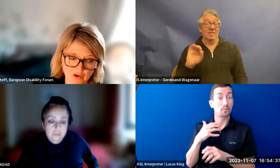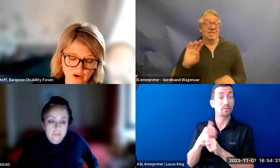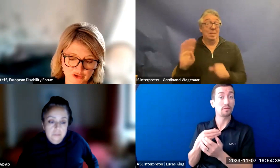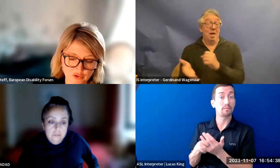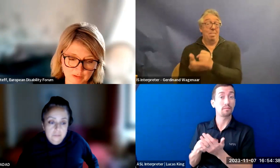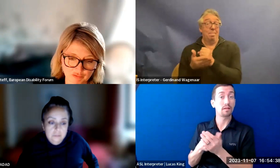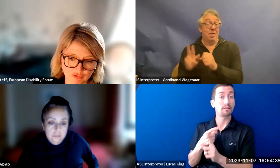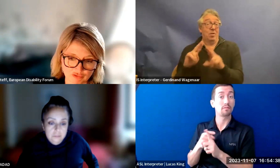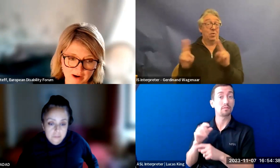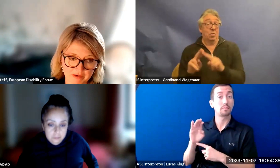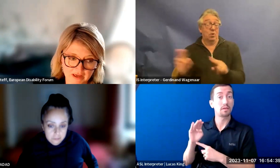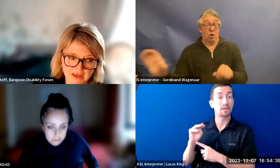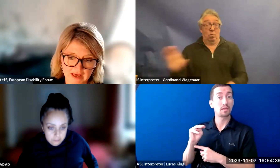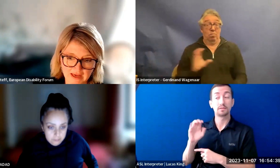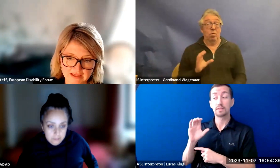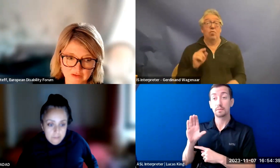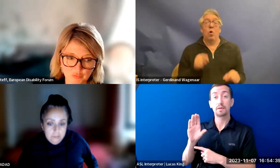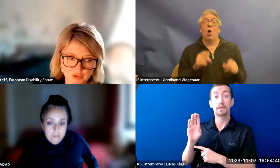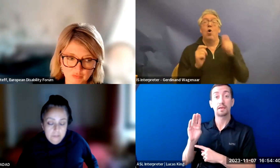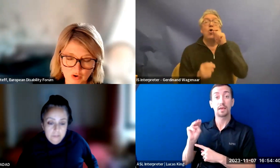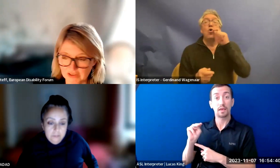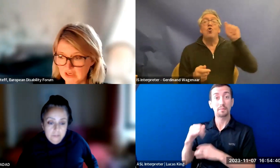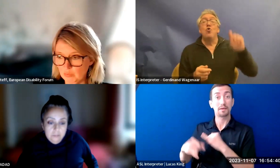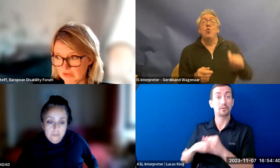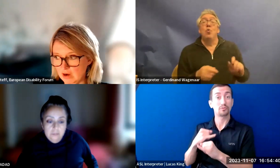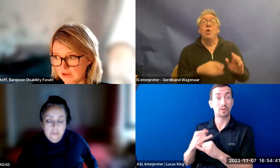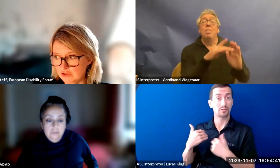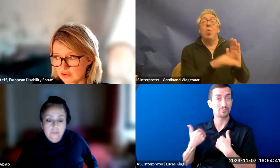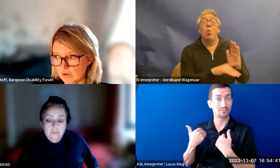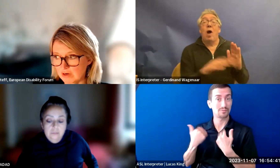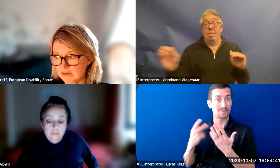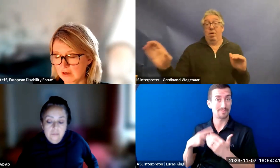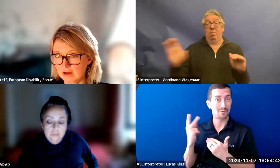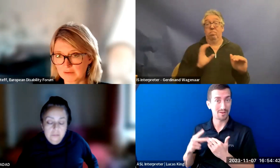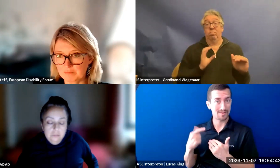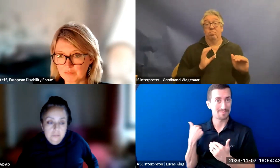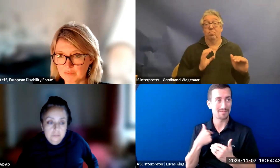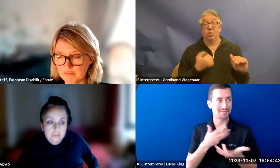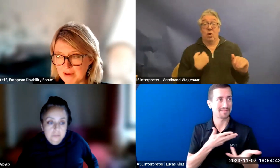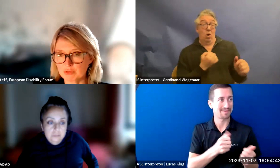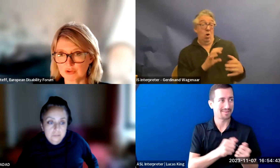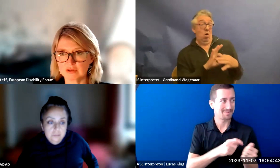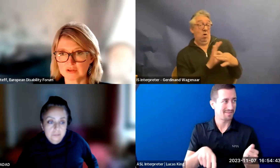for a Ukraine program and we are working with our Ukraine members,